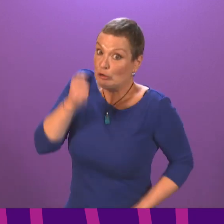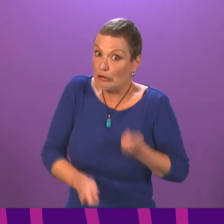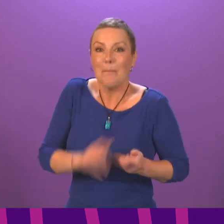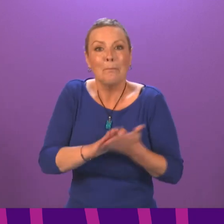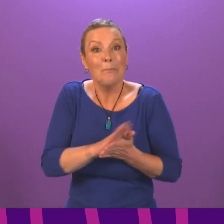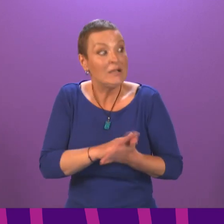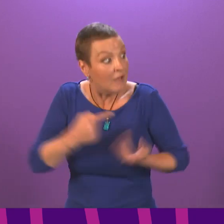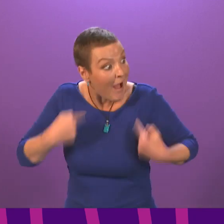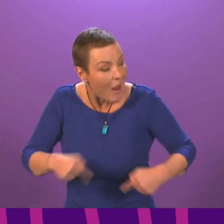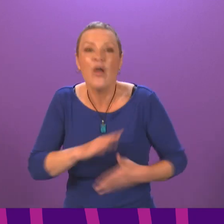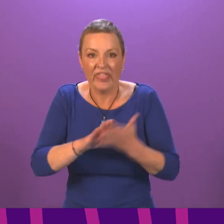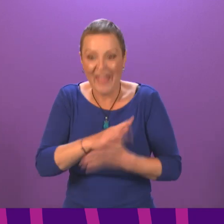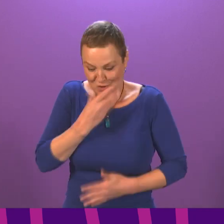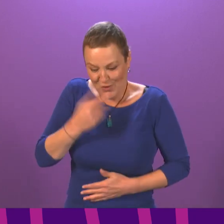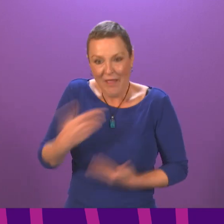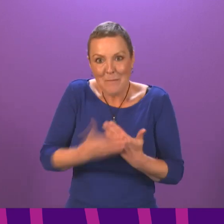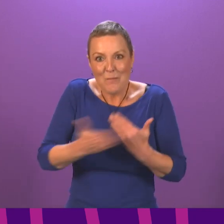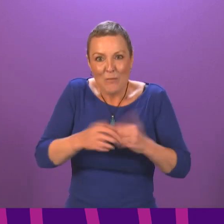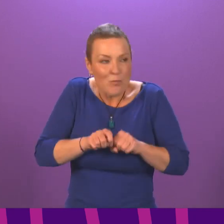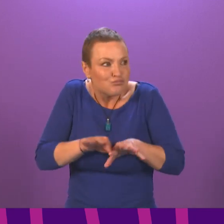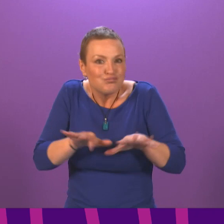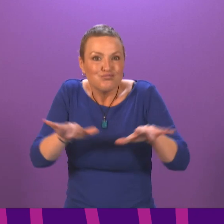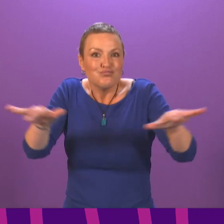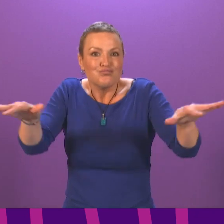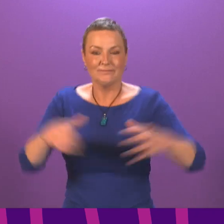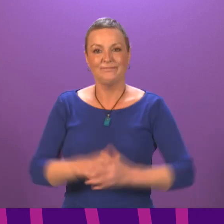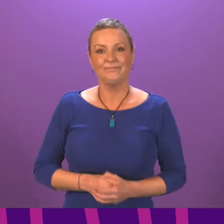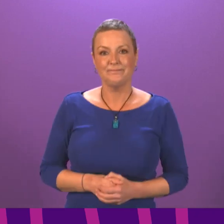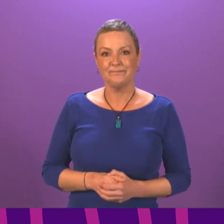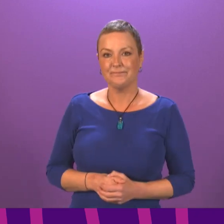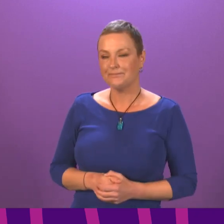and more as part of our overall response to Covid. 3. Patrick Harvie (Glasgow) (Green): I recognise that there were difficult judgments